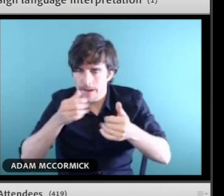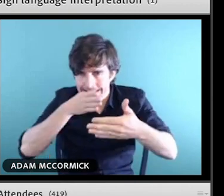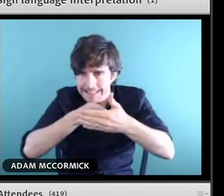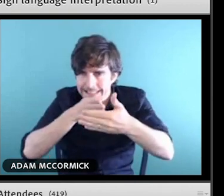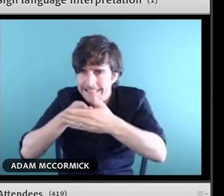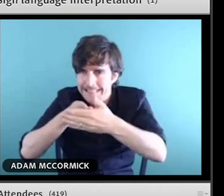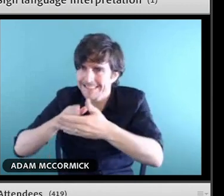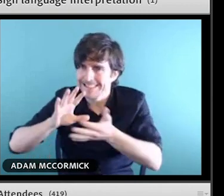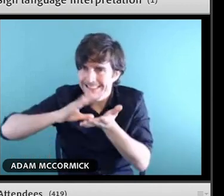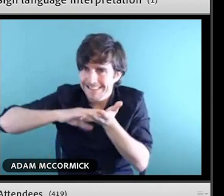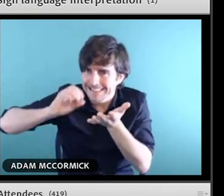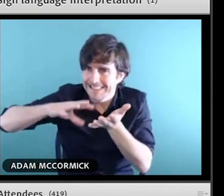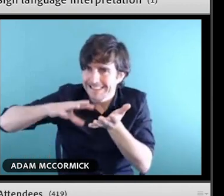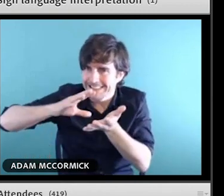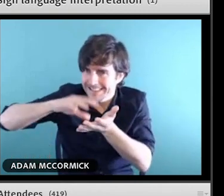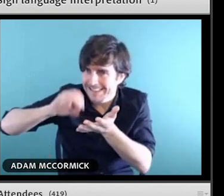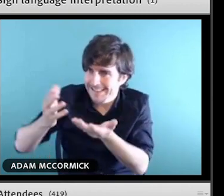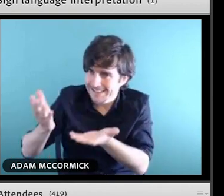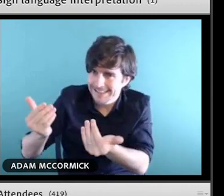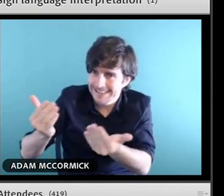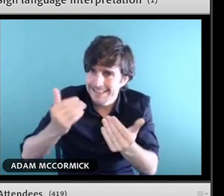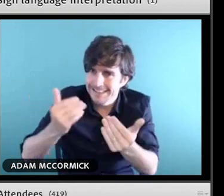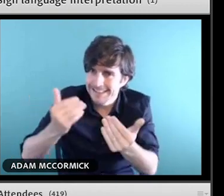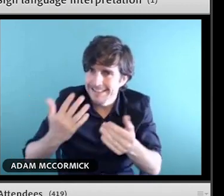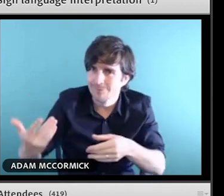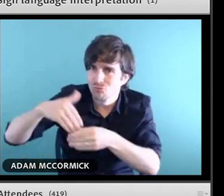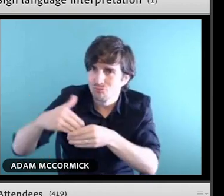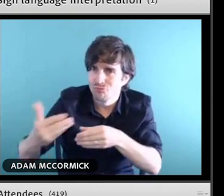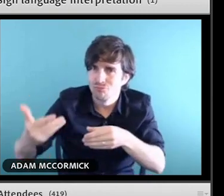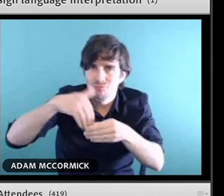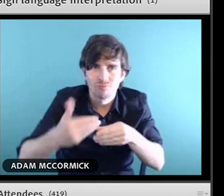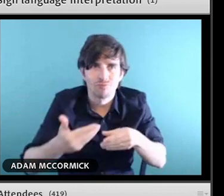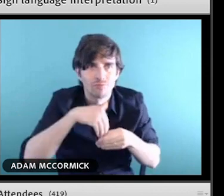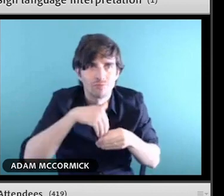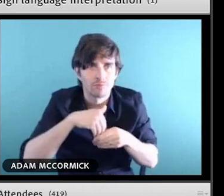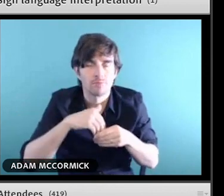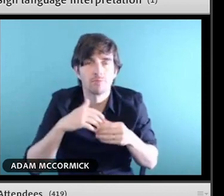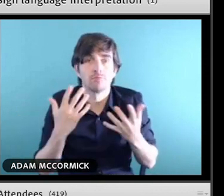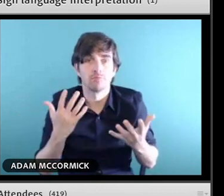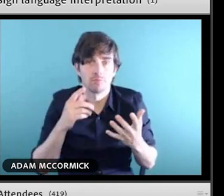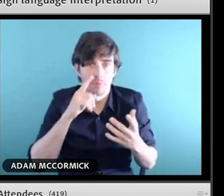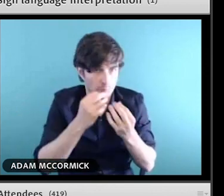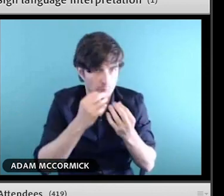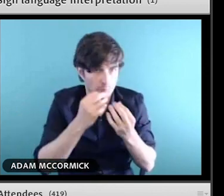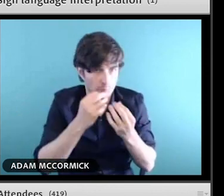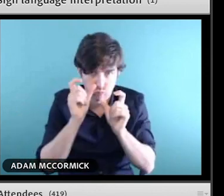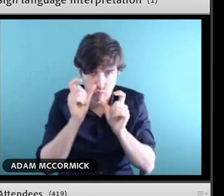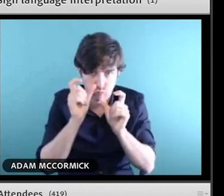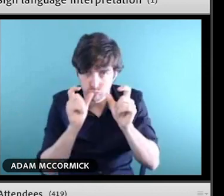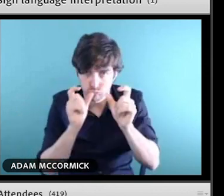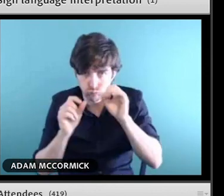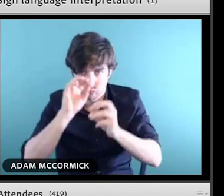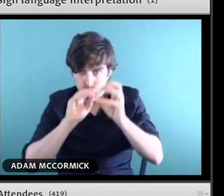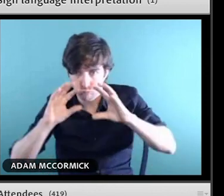much, Kirstin and what an interesting exercise. So now moving on to our presentations of practical